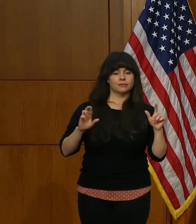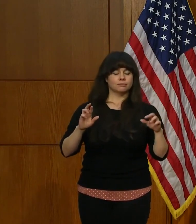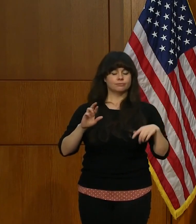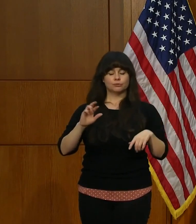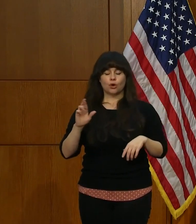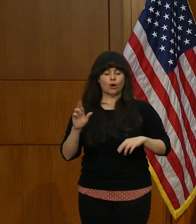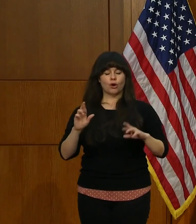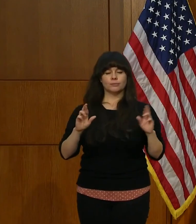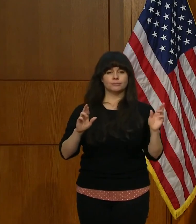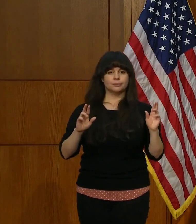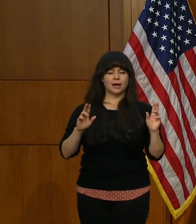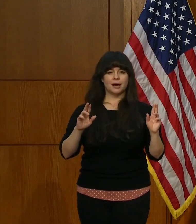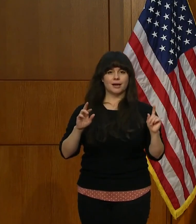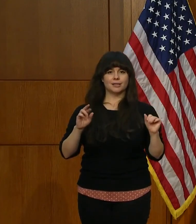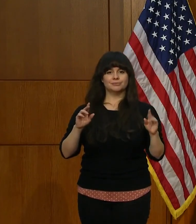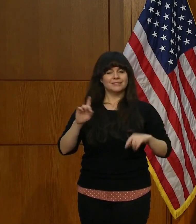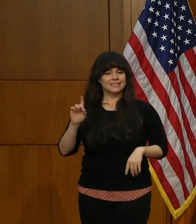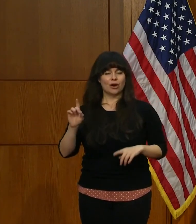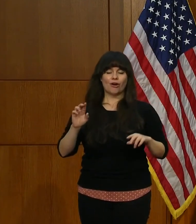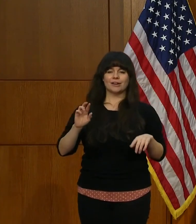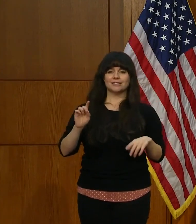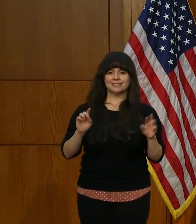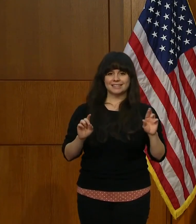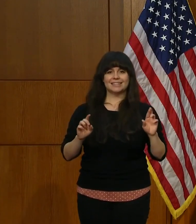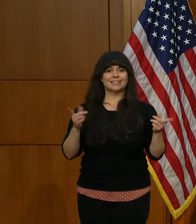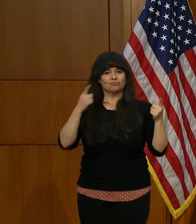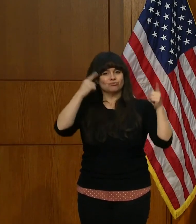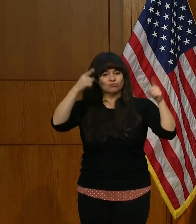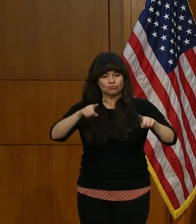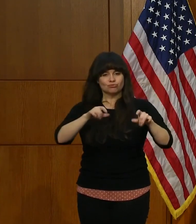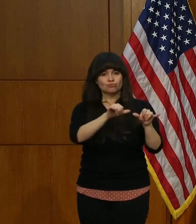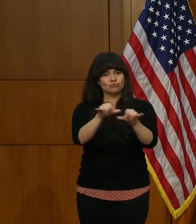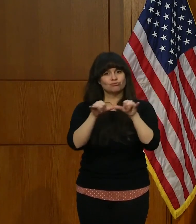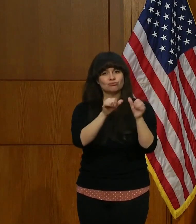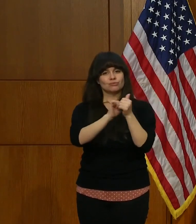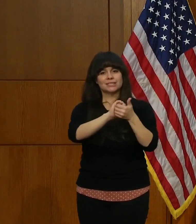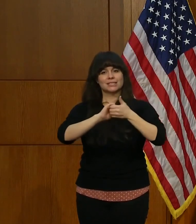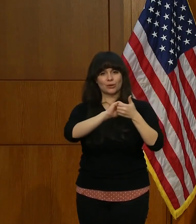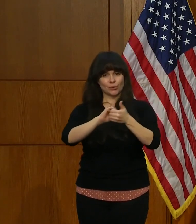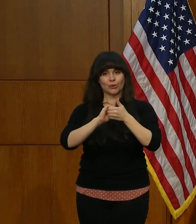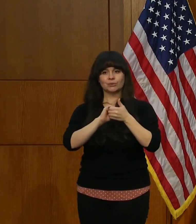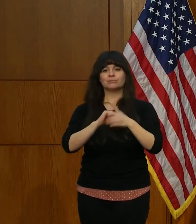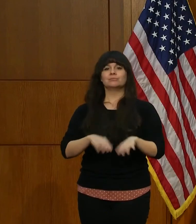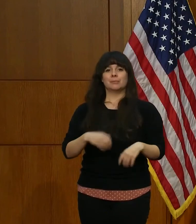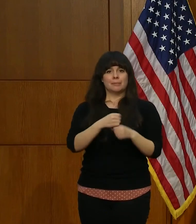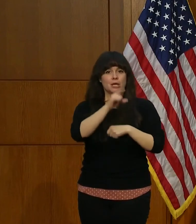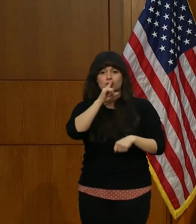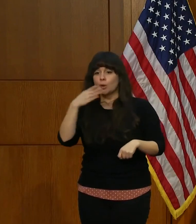BIPARTISAN COOPERATION. BIG STATES. SMALL STATES, RED